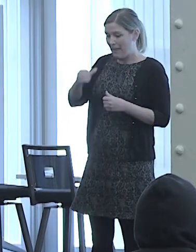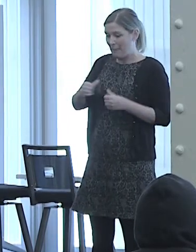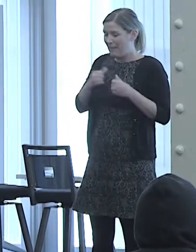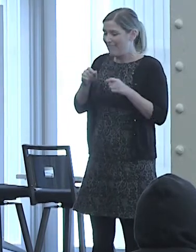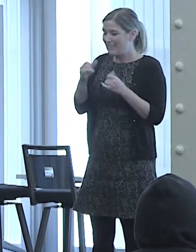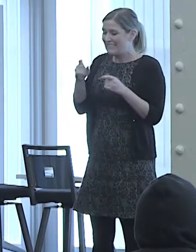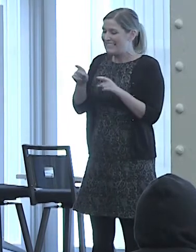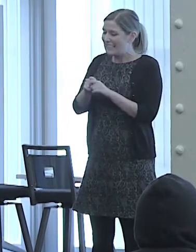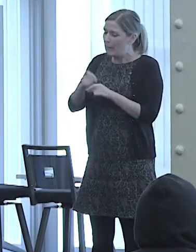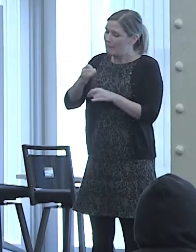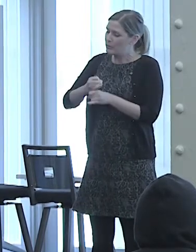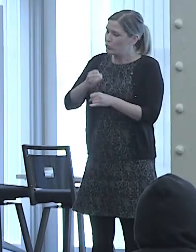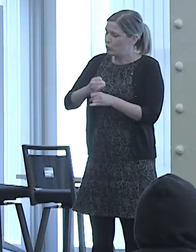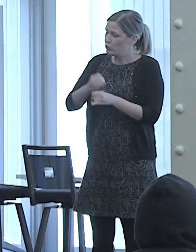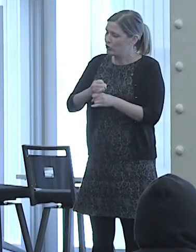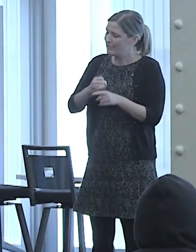where Arnaldo Reosoto is.